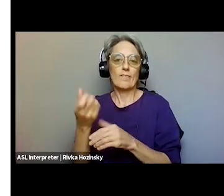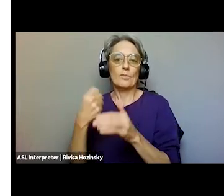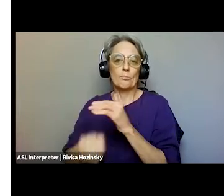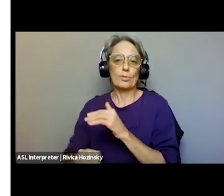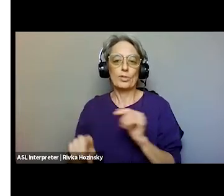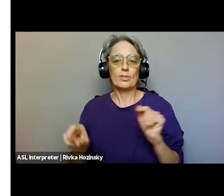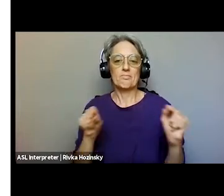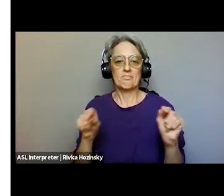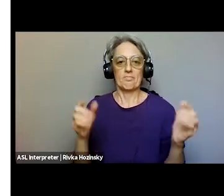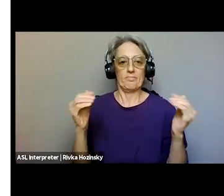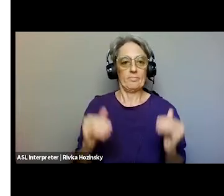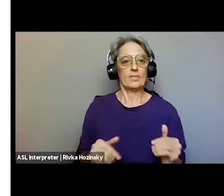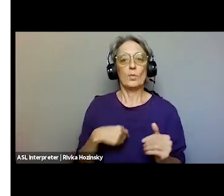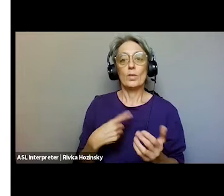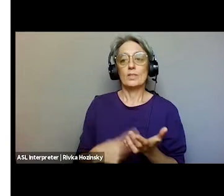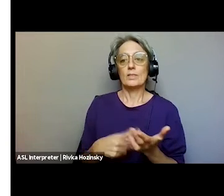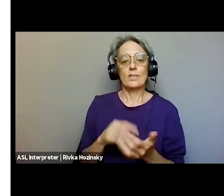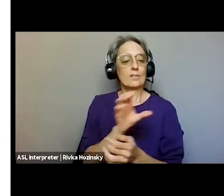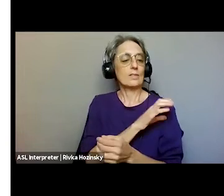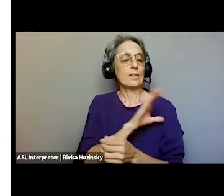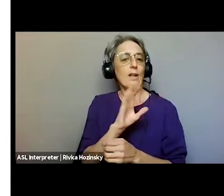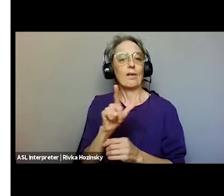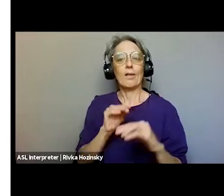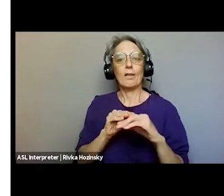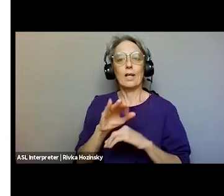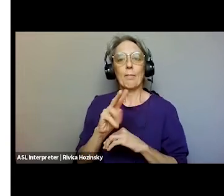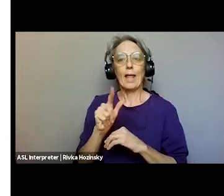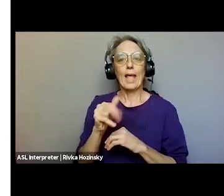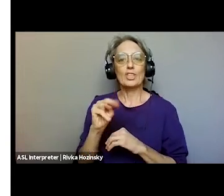clinical implications in our panel discussion but i just want to briefly summarize that you